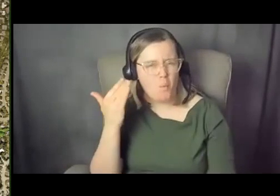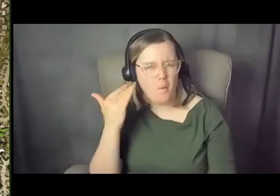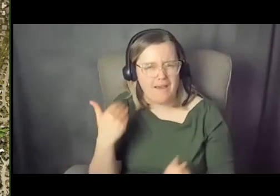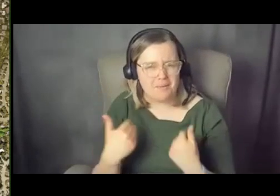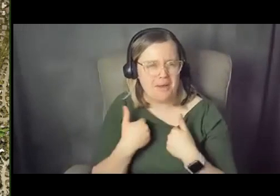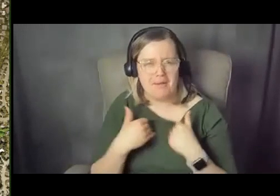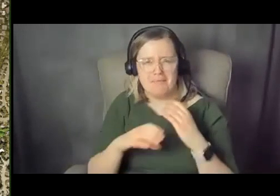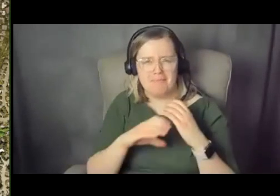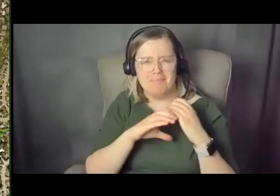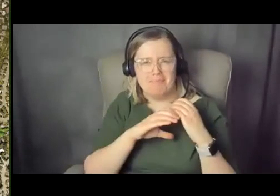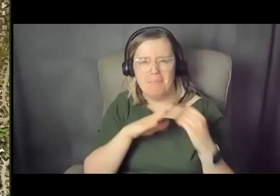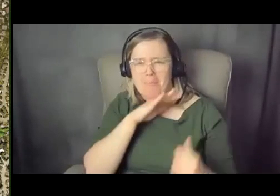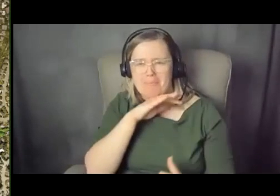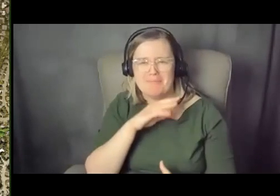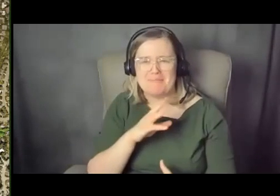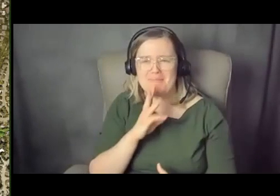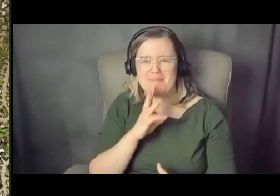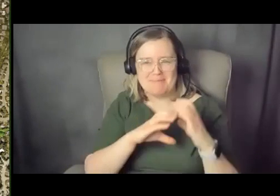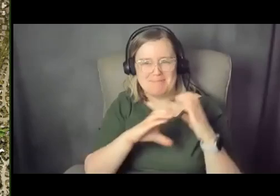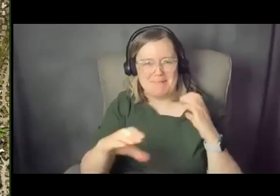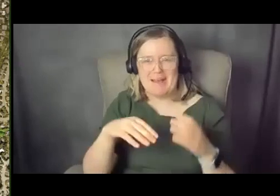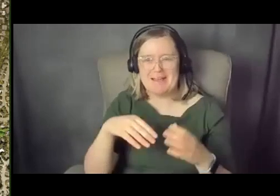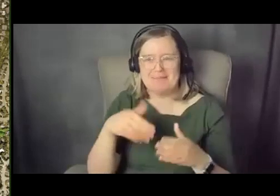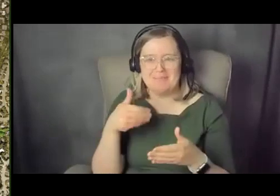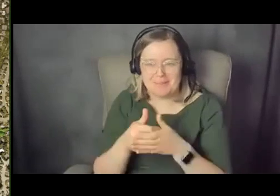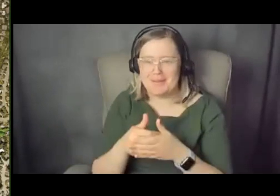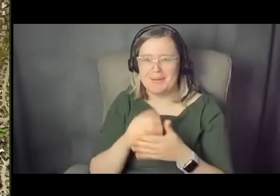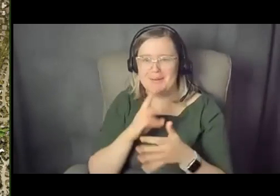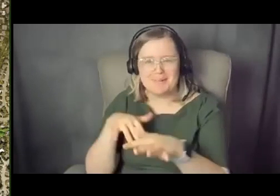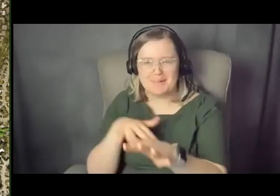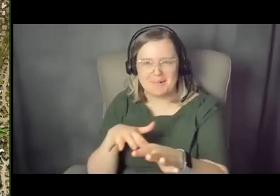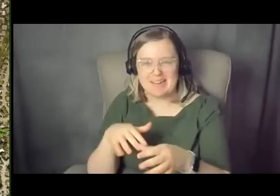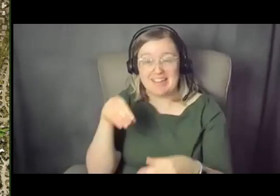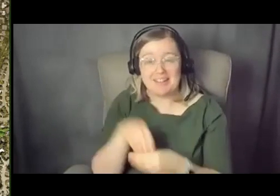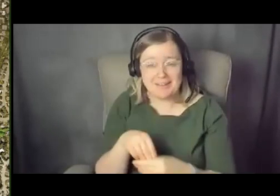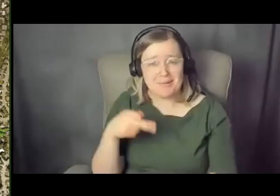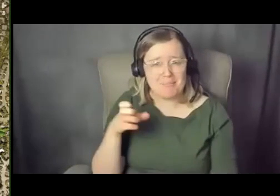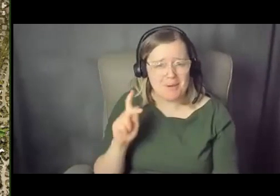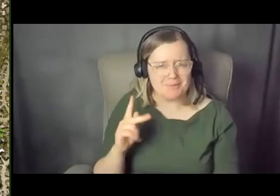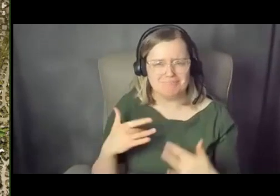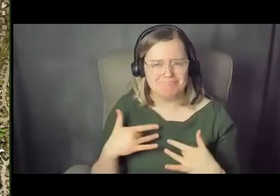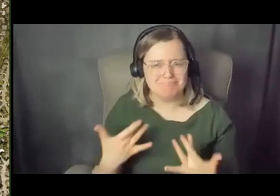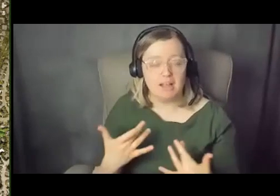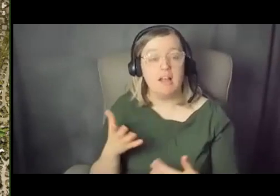Well, this is in part due to the fact this pipe was built a long time ago before there was the park and the trail system